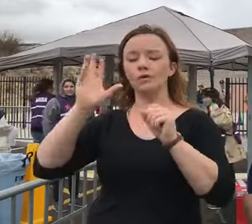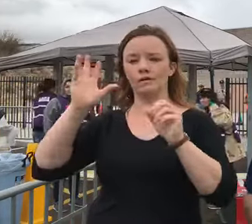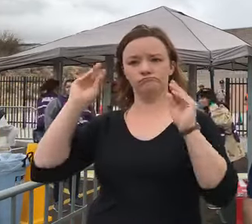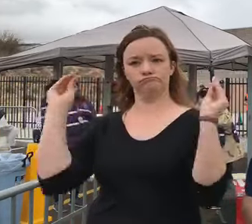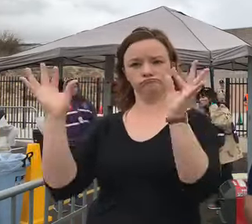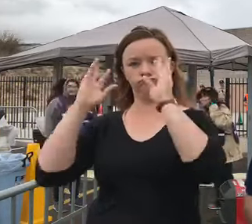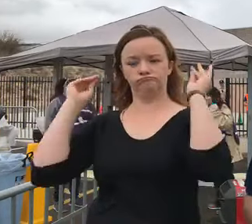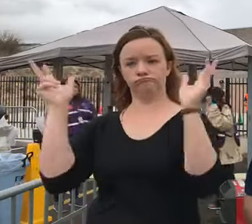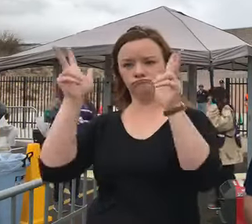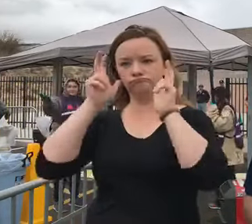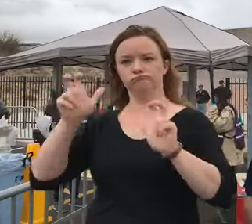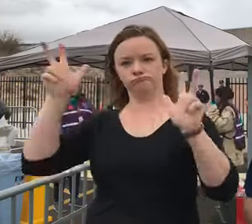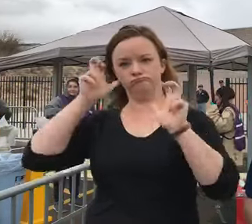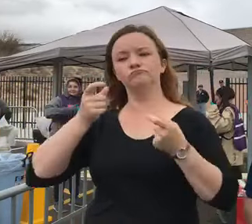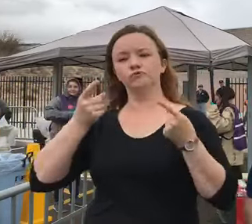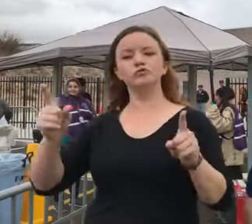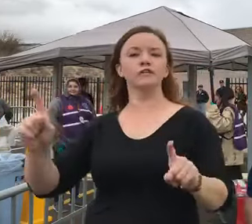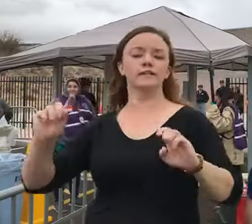in the event that there was an emergency they're tested